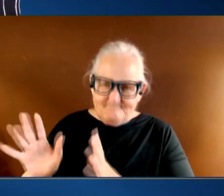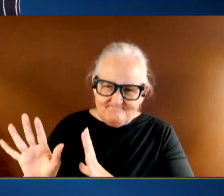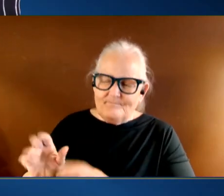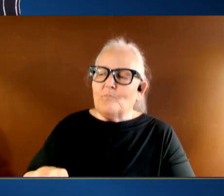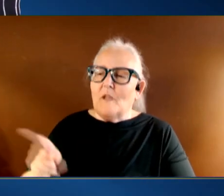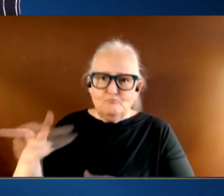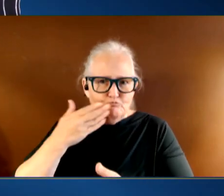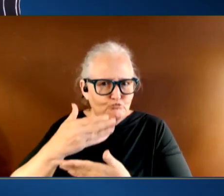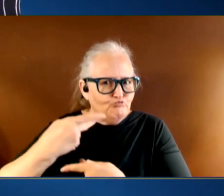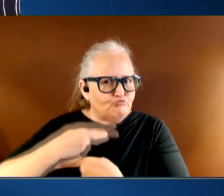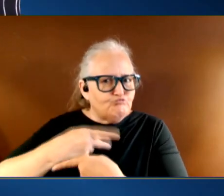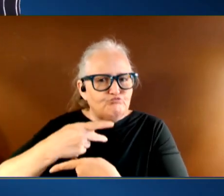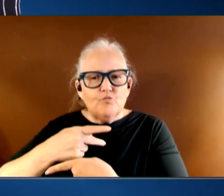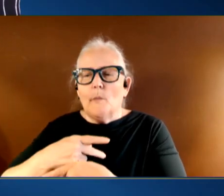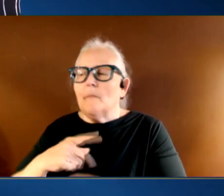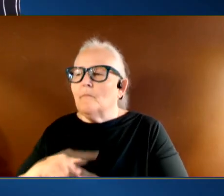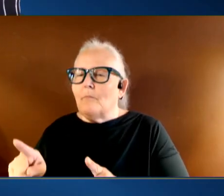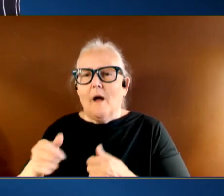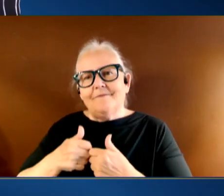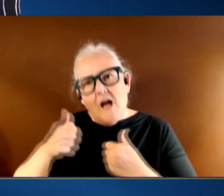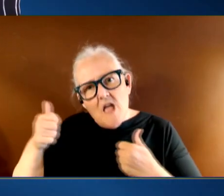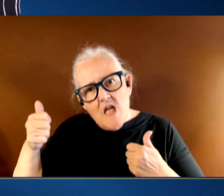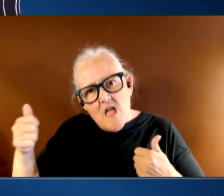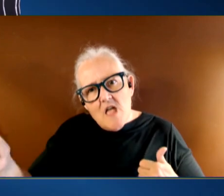that was such a distance and a drive, you know what I mean? So,